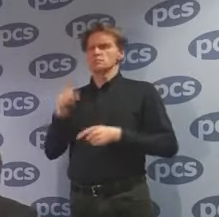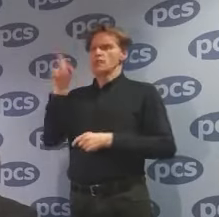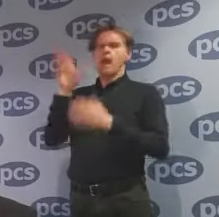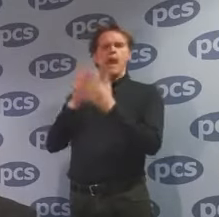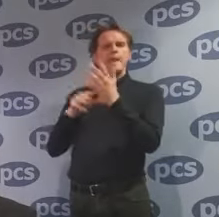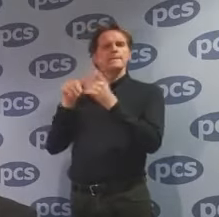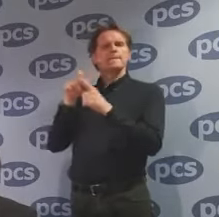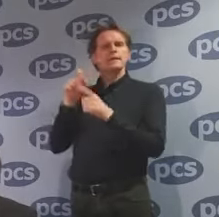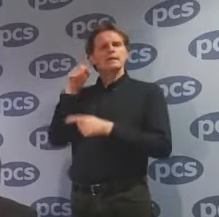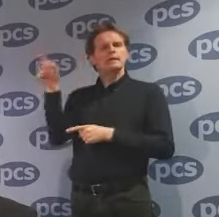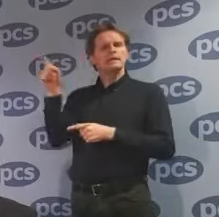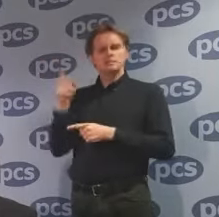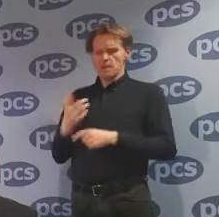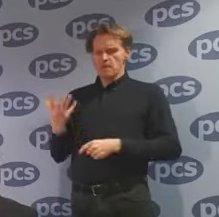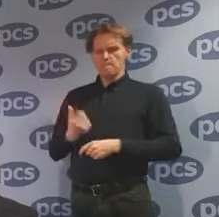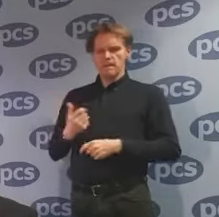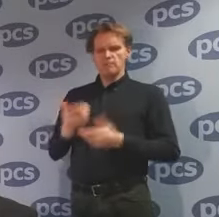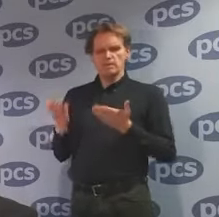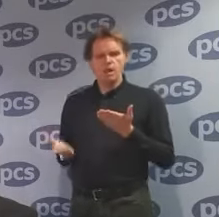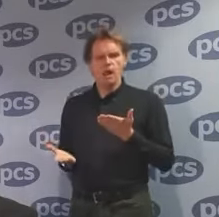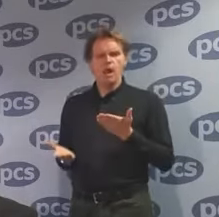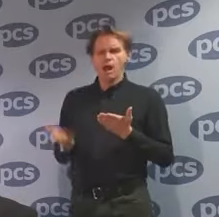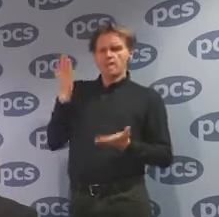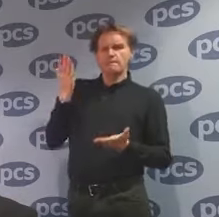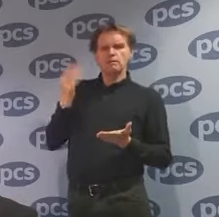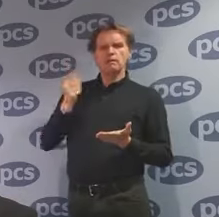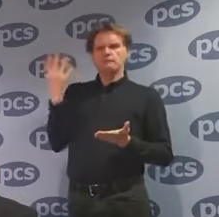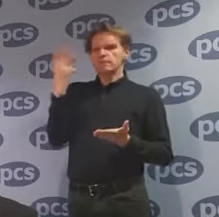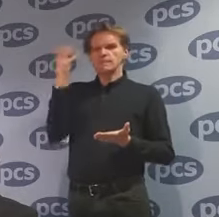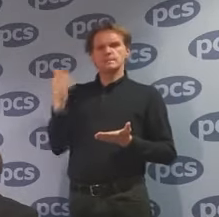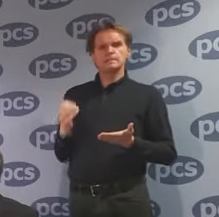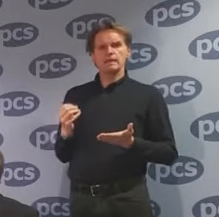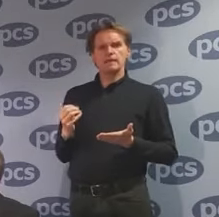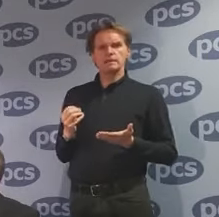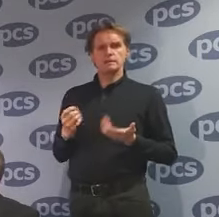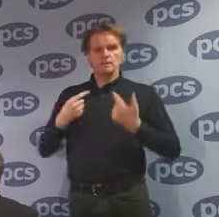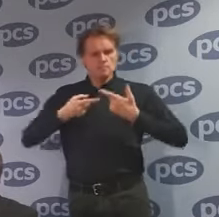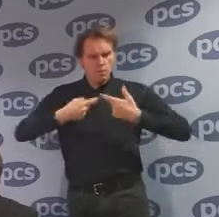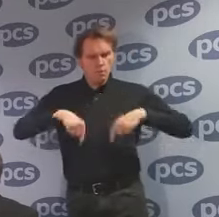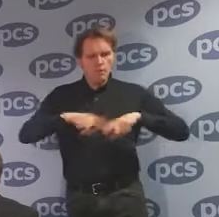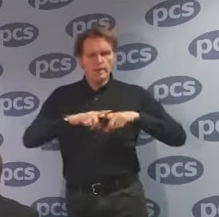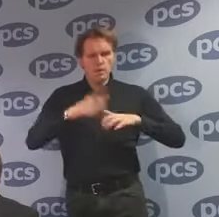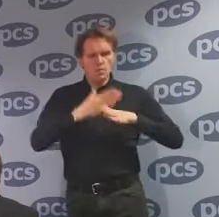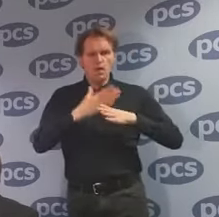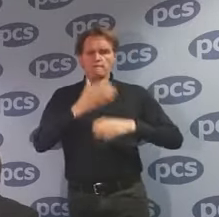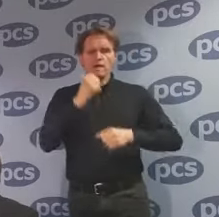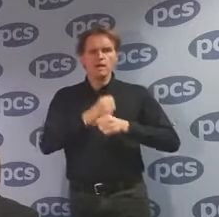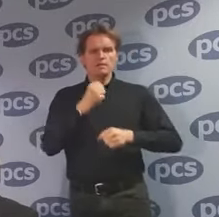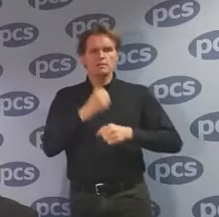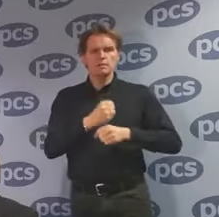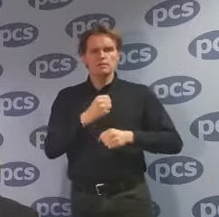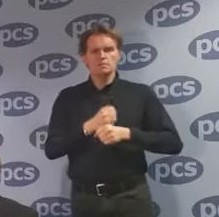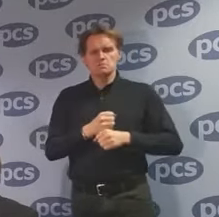rises of in excess of 15% when public sector workers are subject to pay freeze